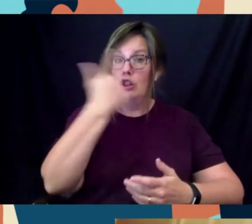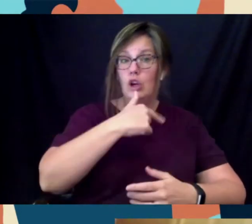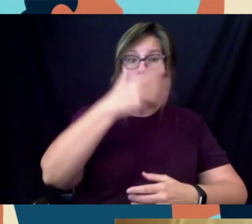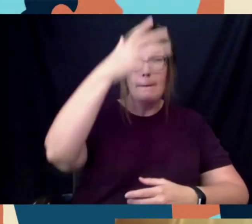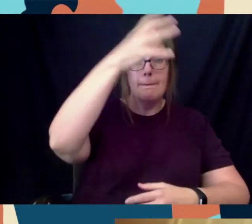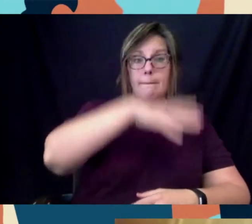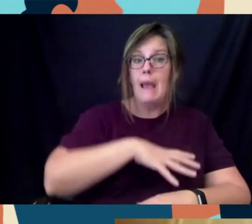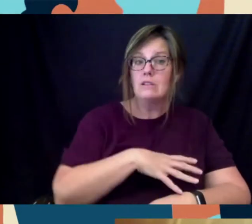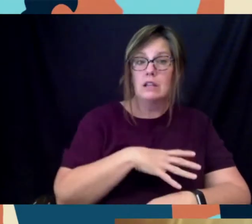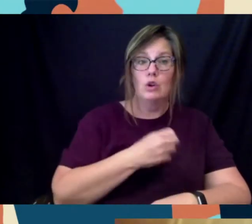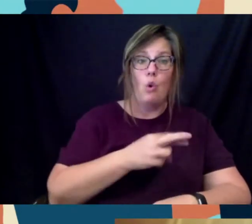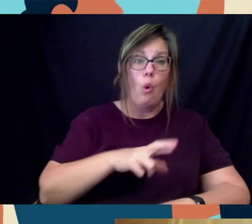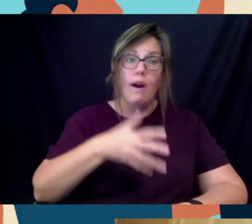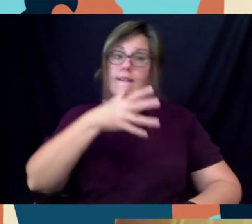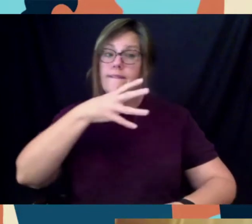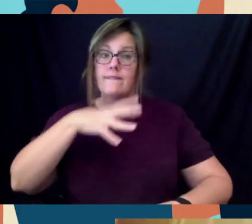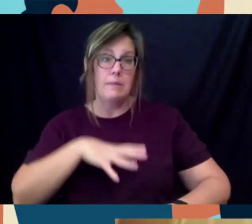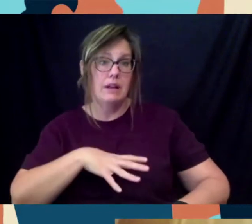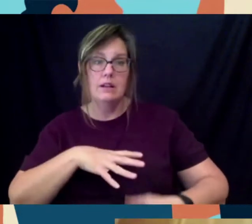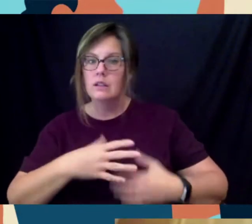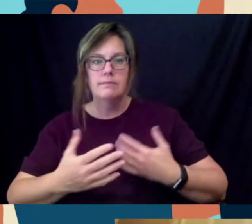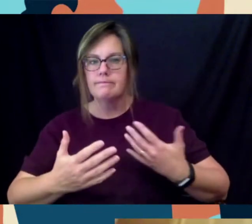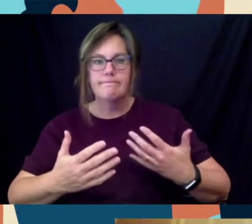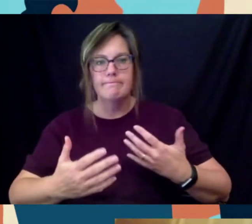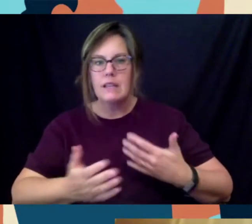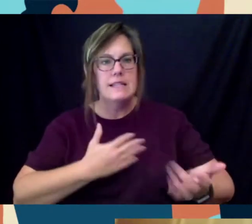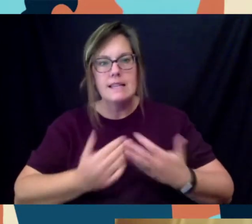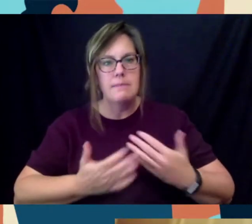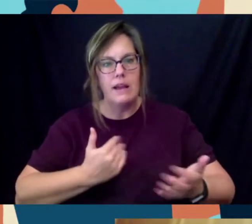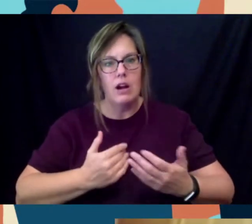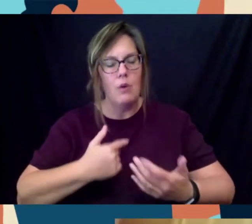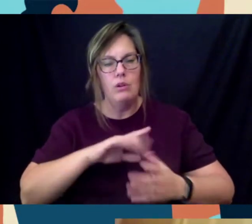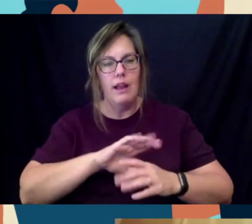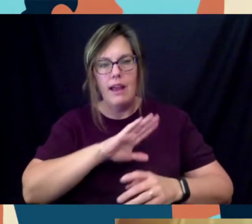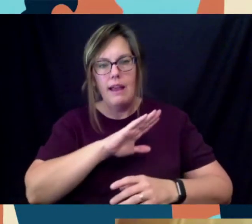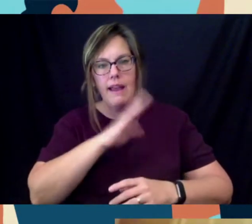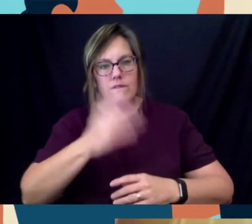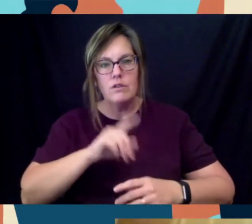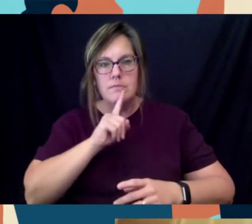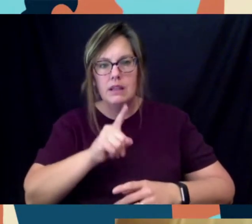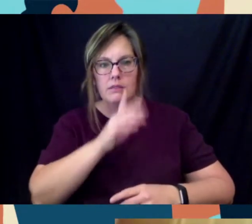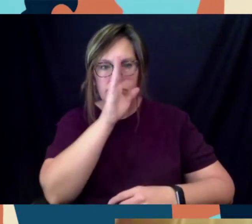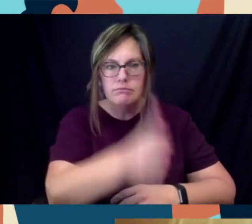feminine that doesn't mean i will ever be a man or a woman i'm always going to be non-binary and